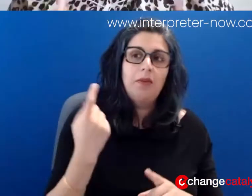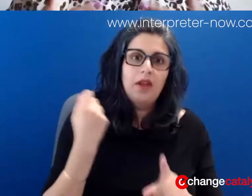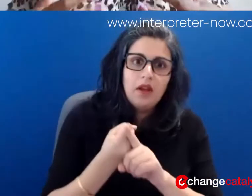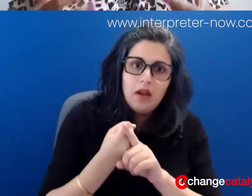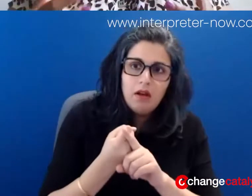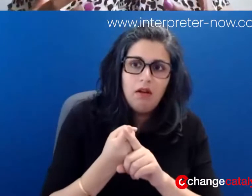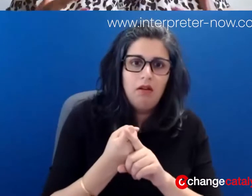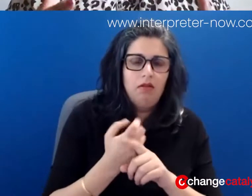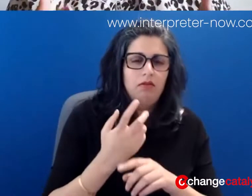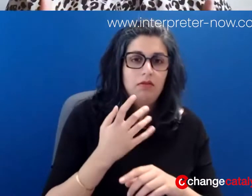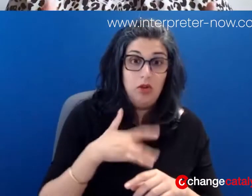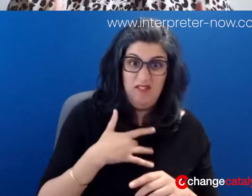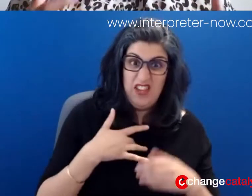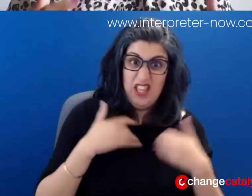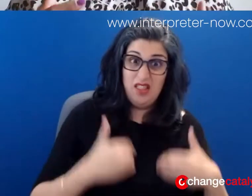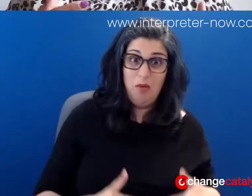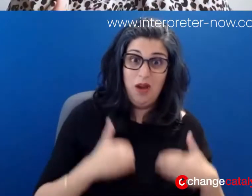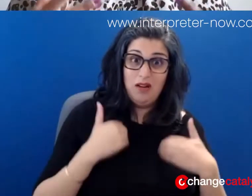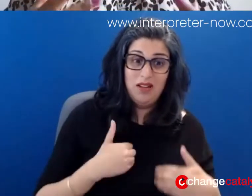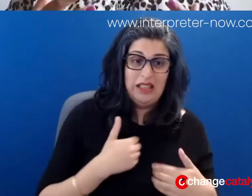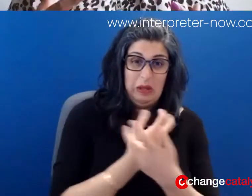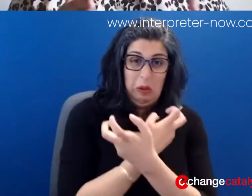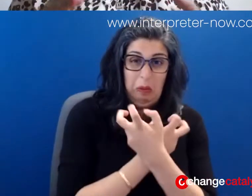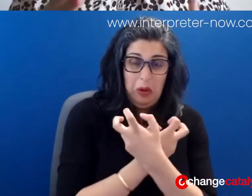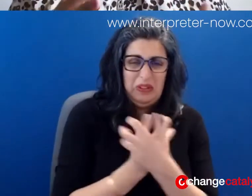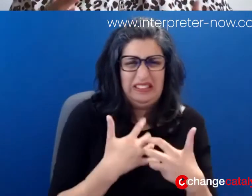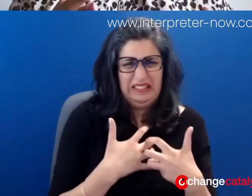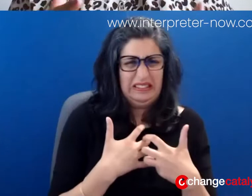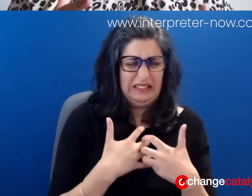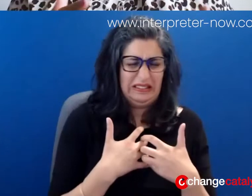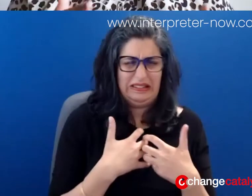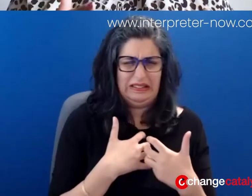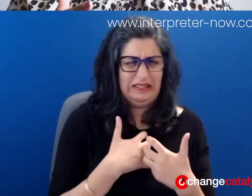Do you feel it inside of your bones that, oh, I'm not in a good place?